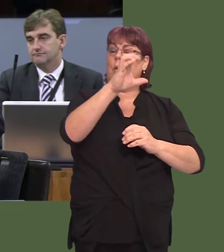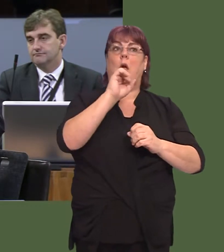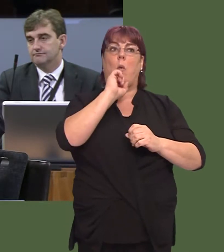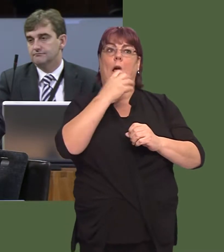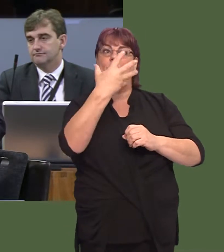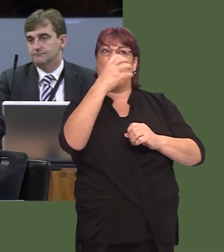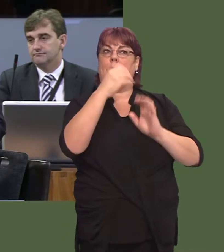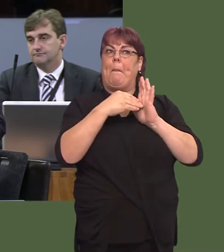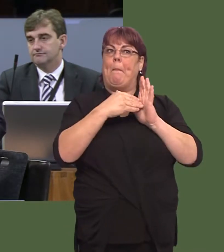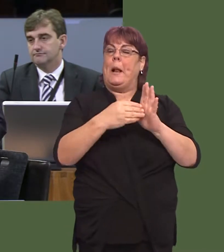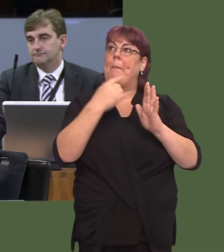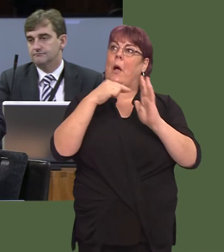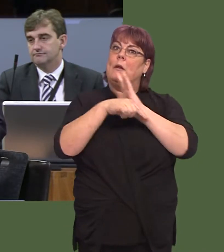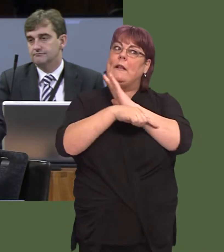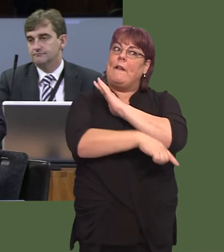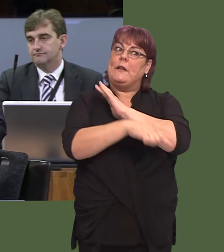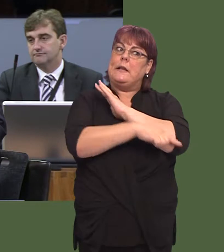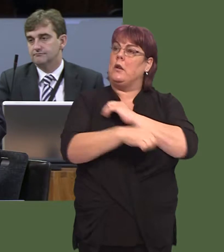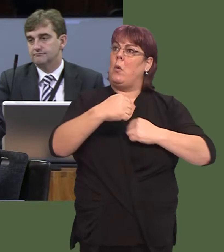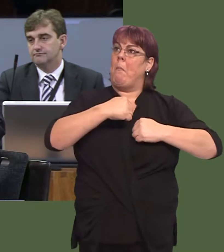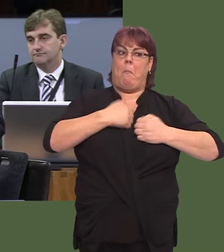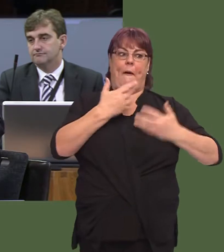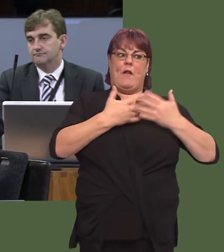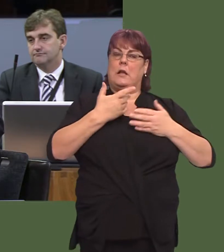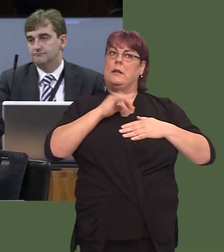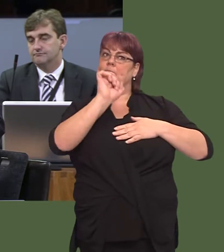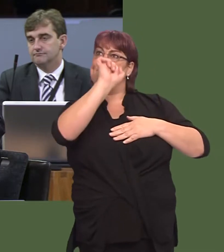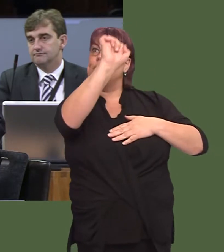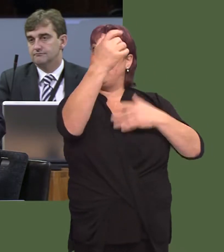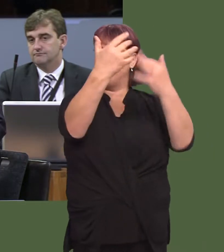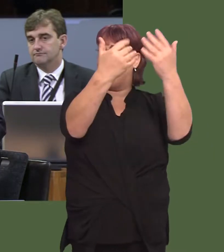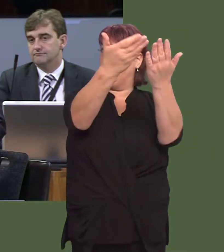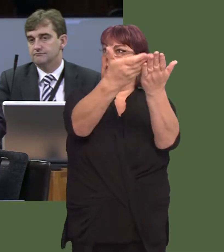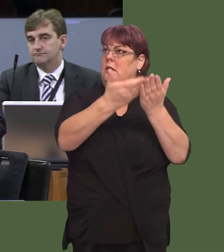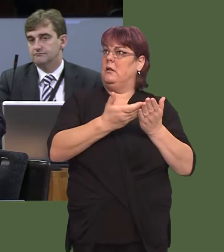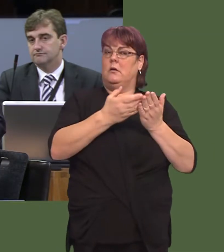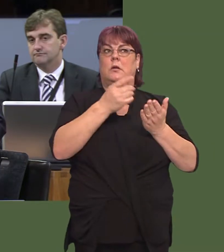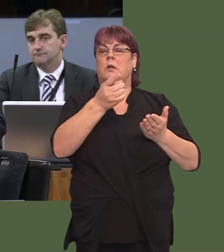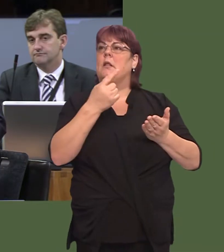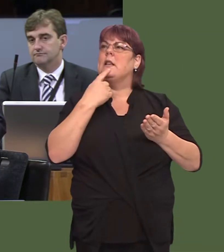Itís not my calculation; itís their calculation, and they say that unless there are mitigating